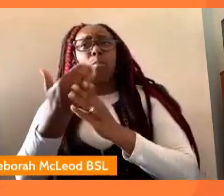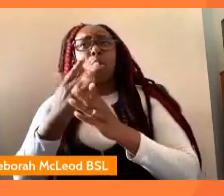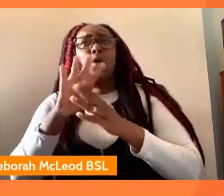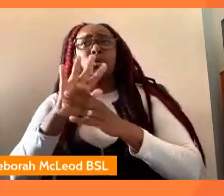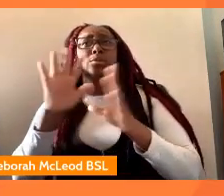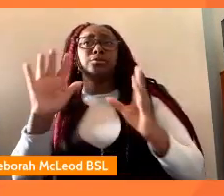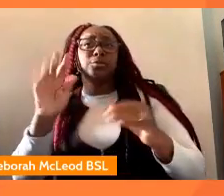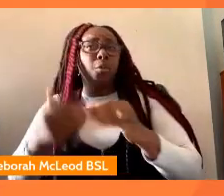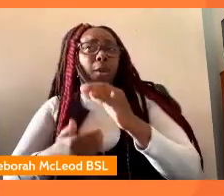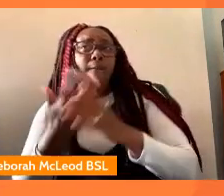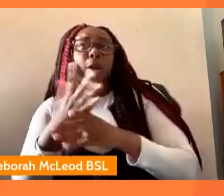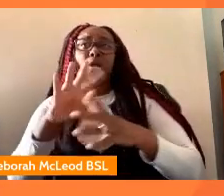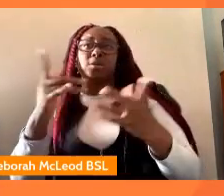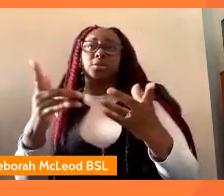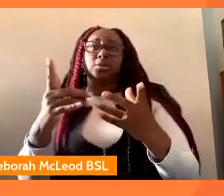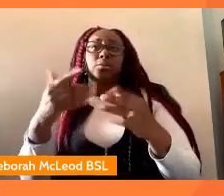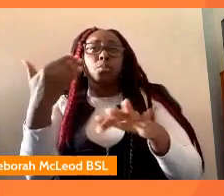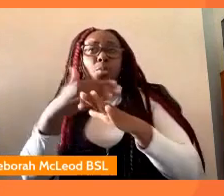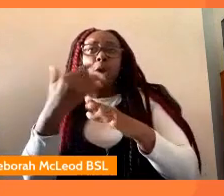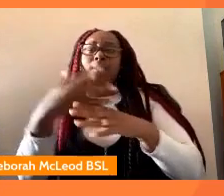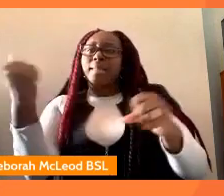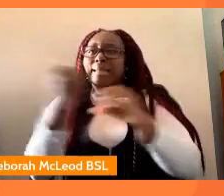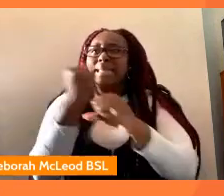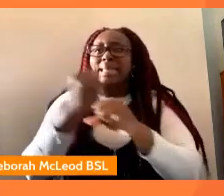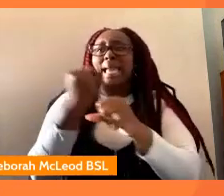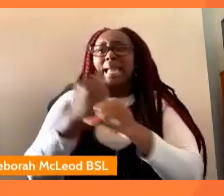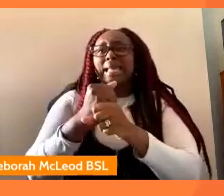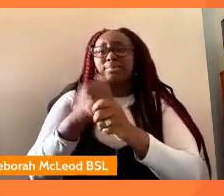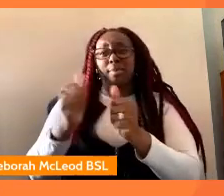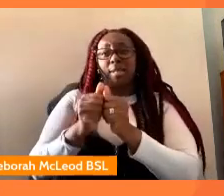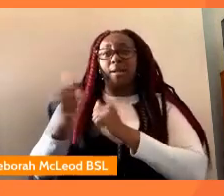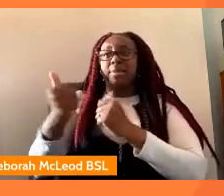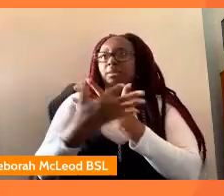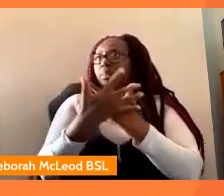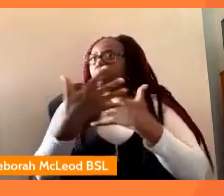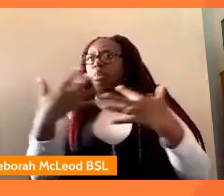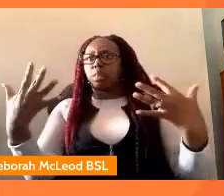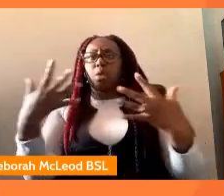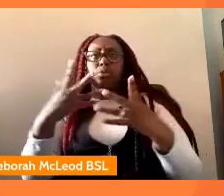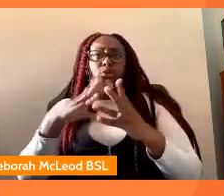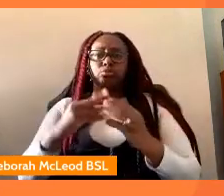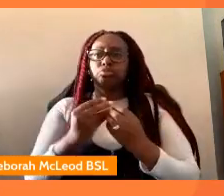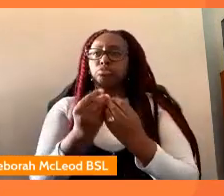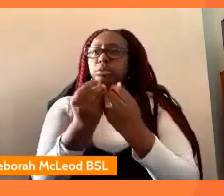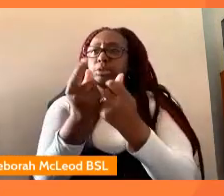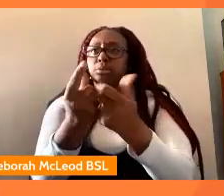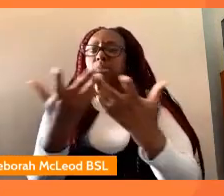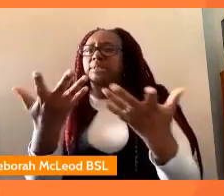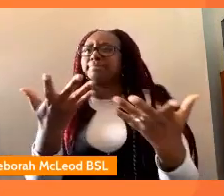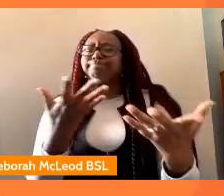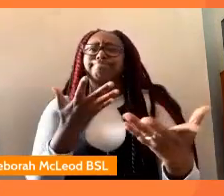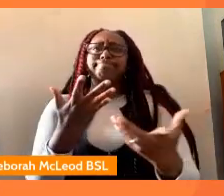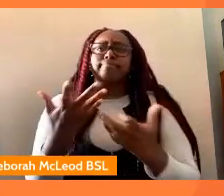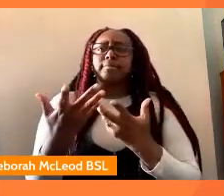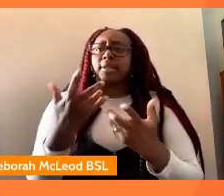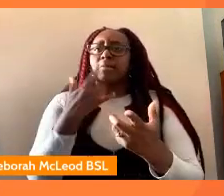like a games company and games companies have huge amounts of resources. They operate almost like a, the feature film industry